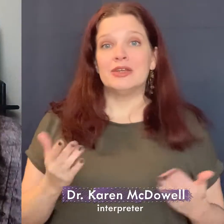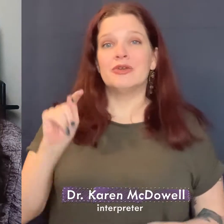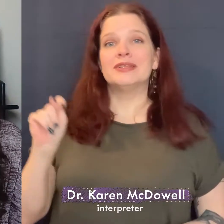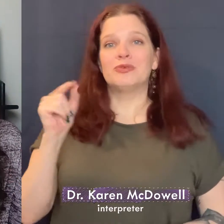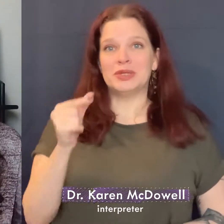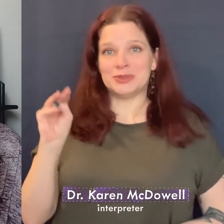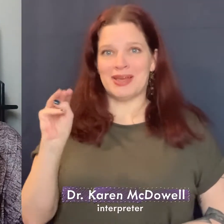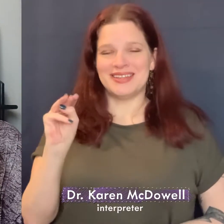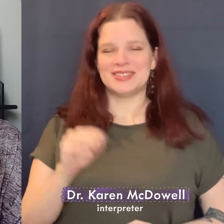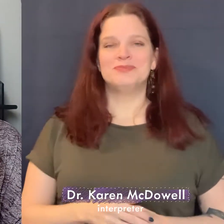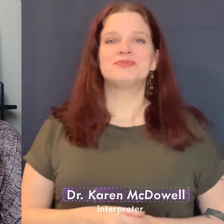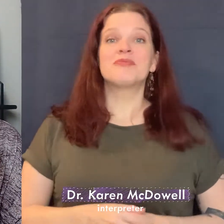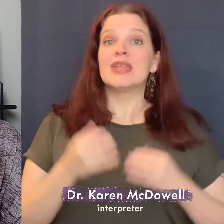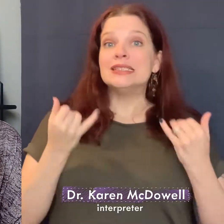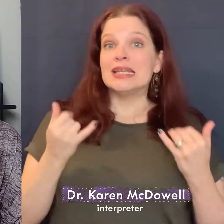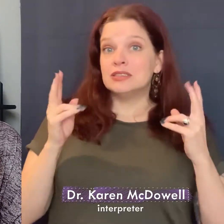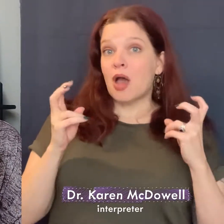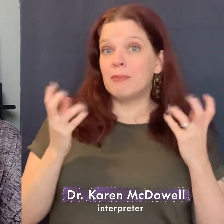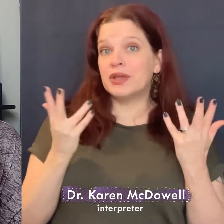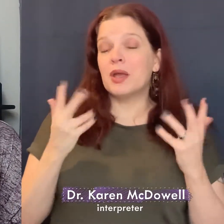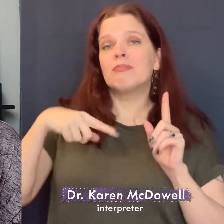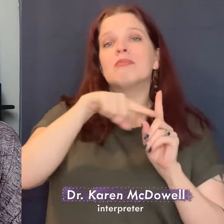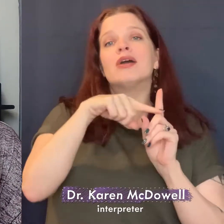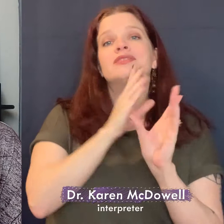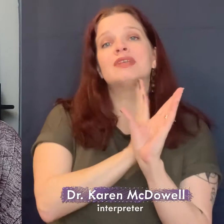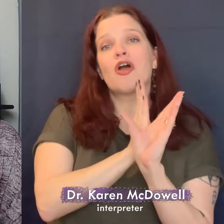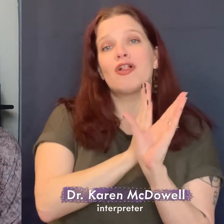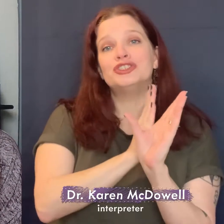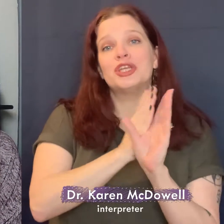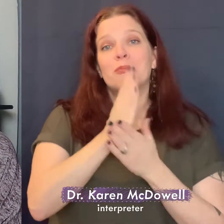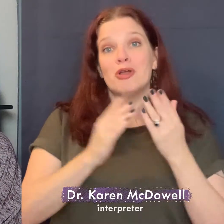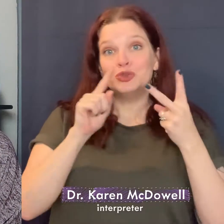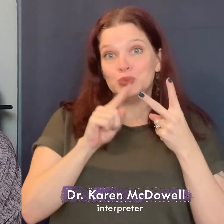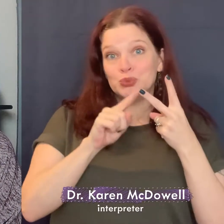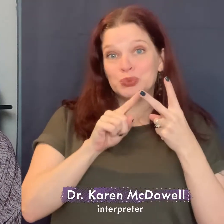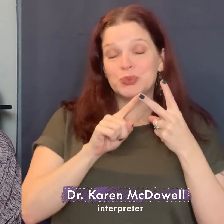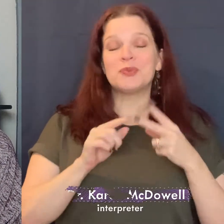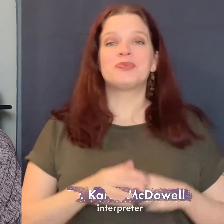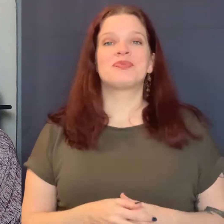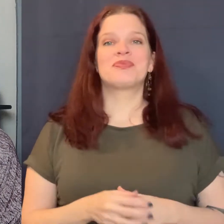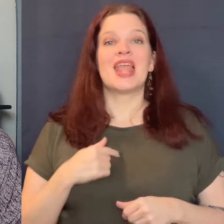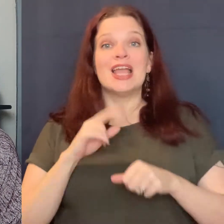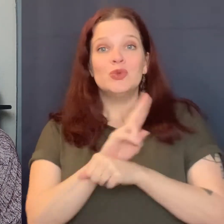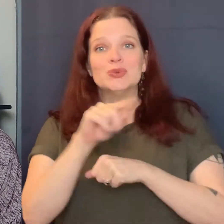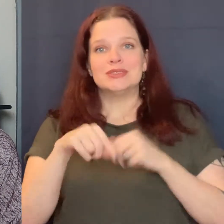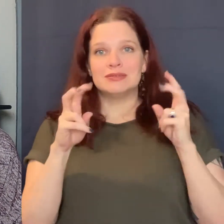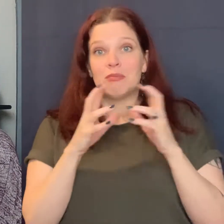Today's topic is positive psychology. We're doing a second round of this. This is a topic that I use a lot in my work and I notice can have some